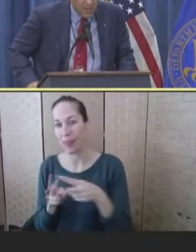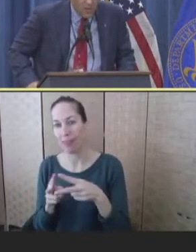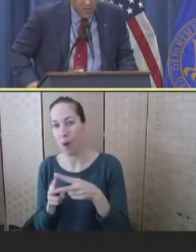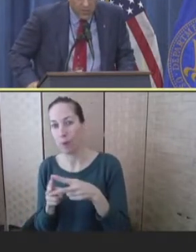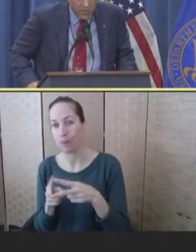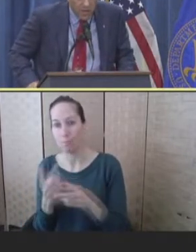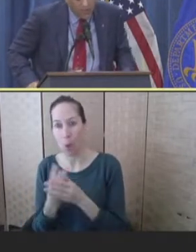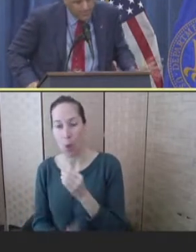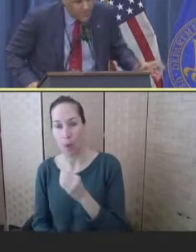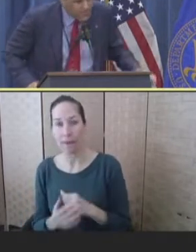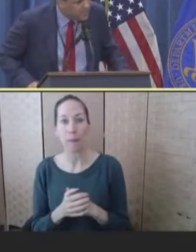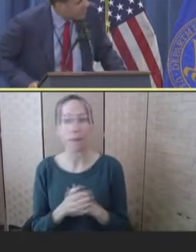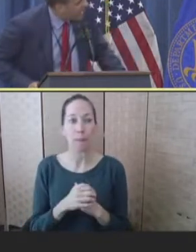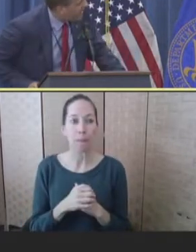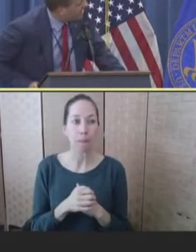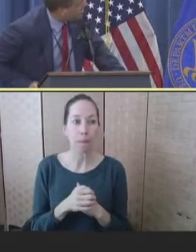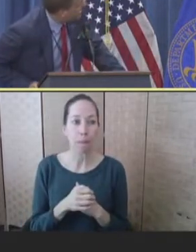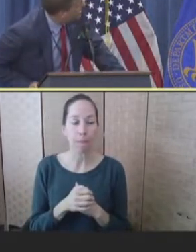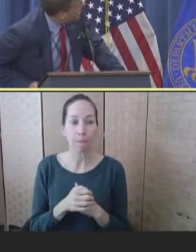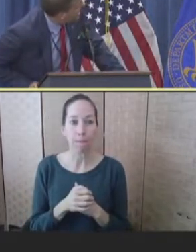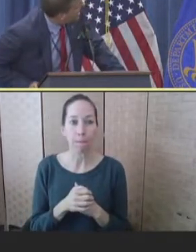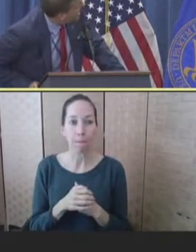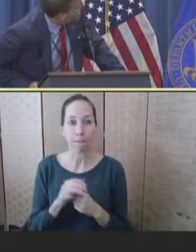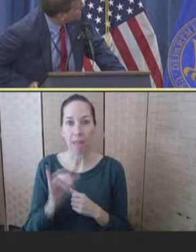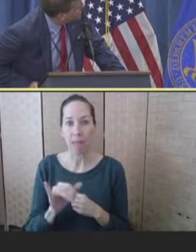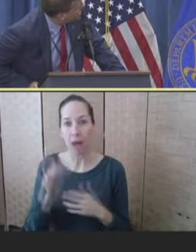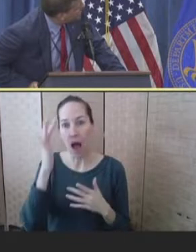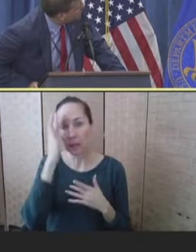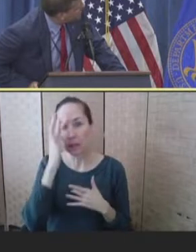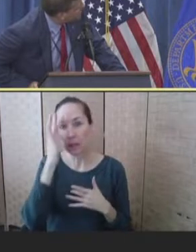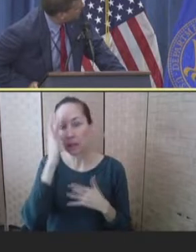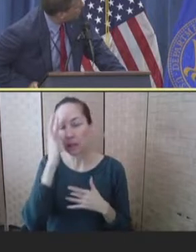We also did -- oh, this is the pathology and some transcriptomics.